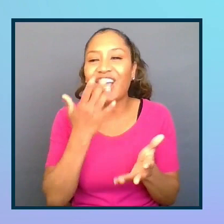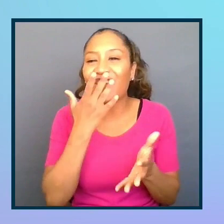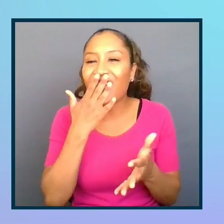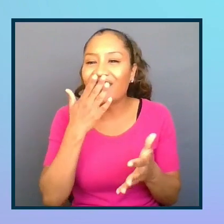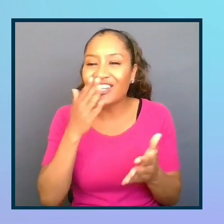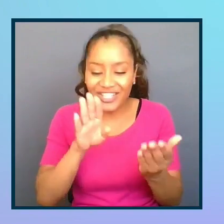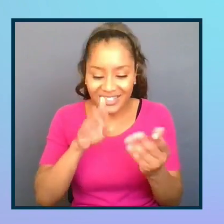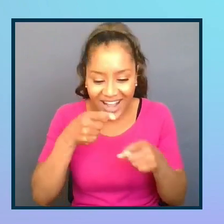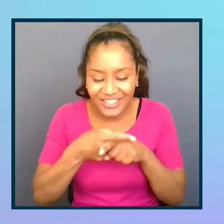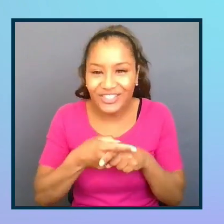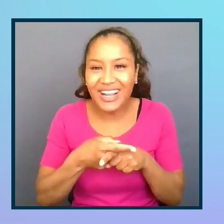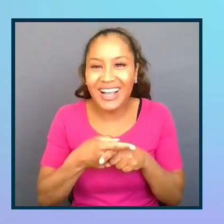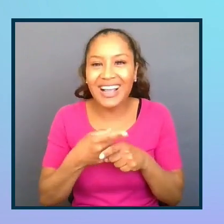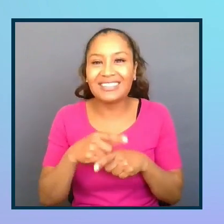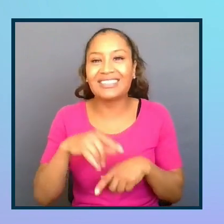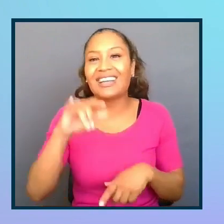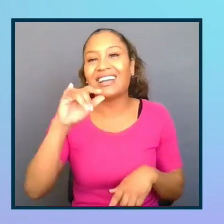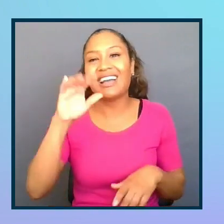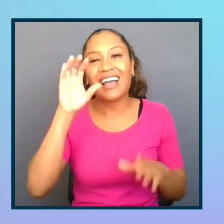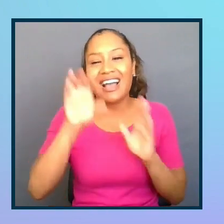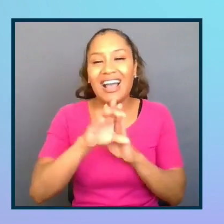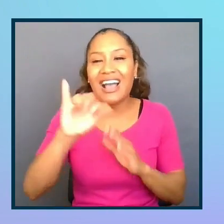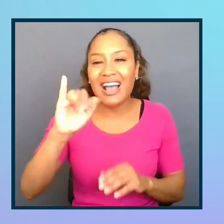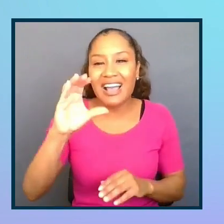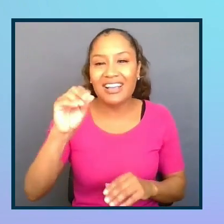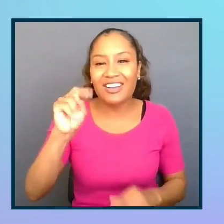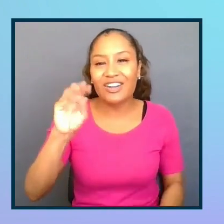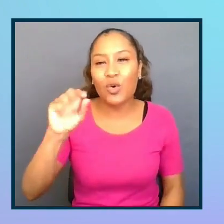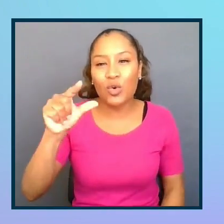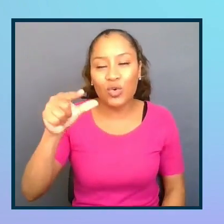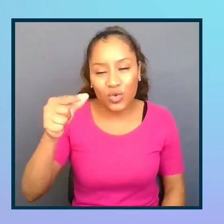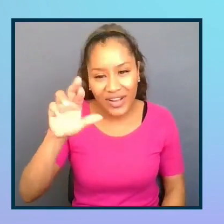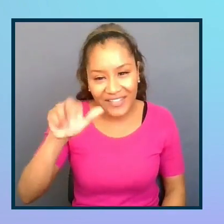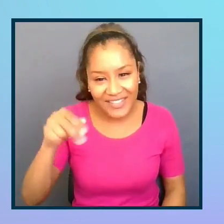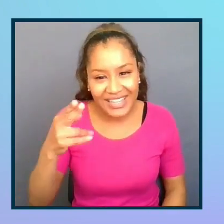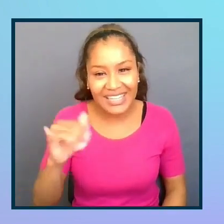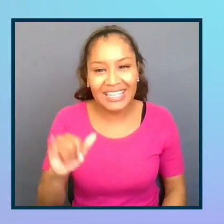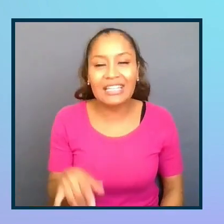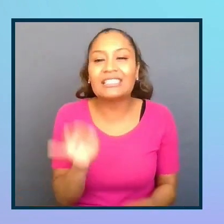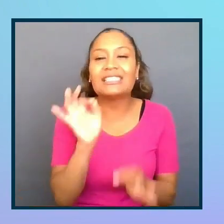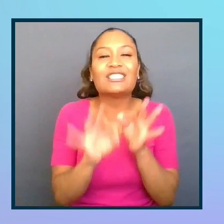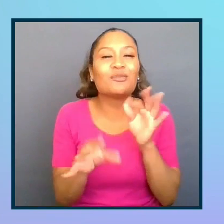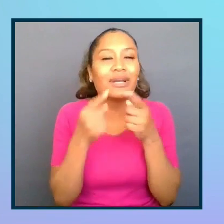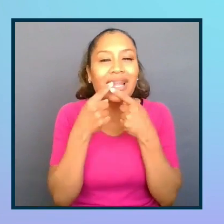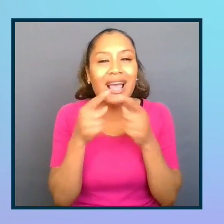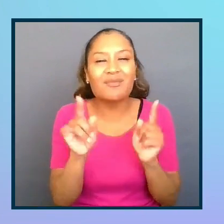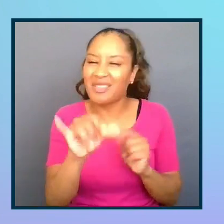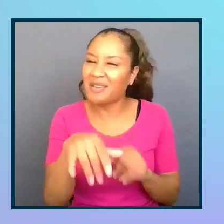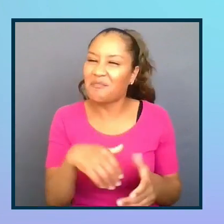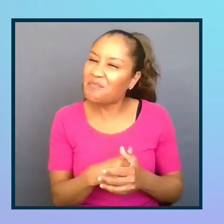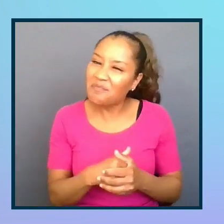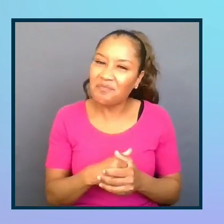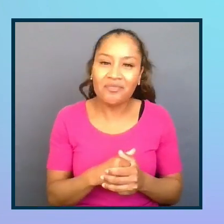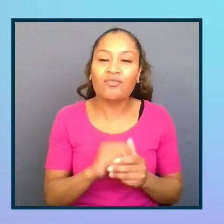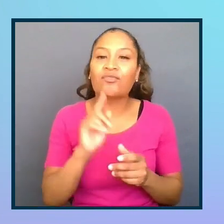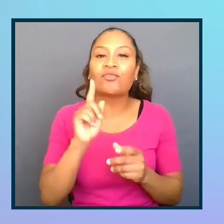iconography, simple announcements and that sort of thing. So it's just about being persistent as well, I think,